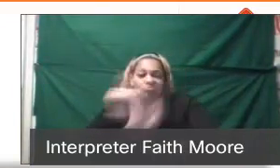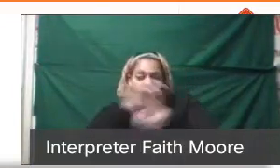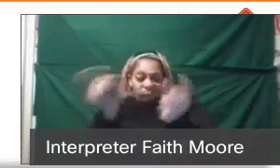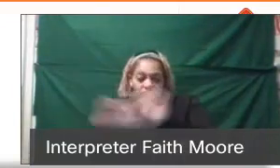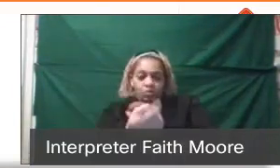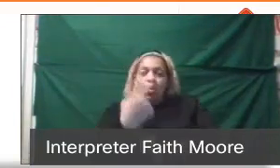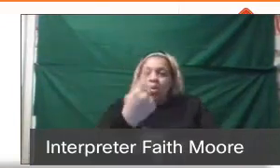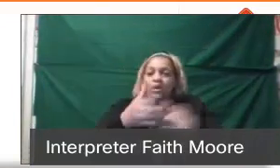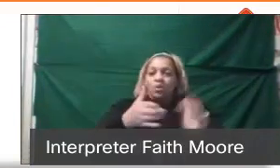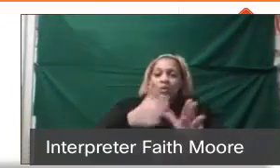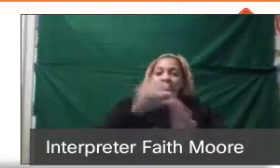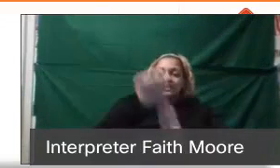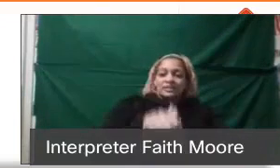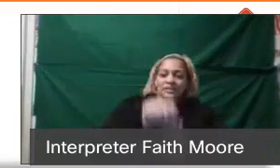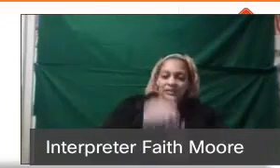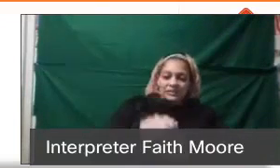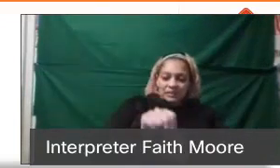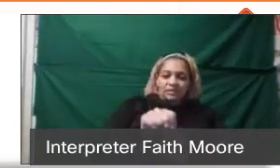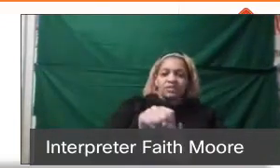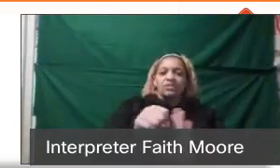And so vehicles intending to head north bound.